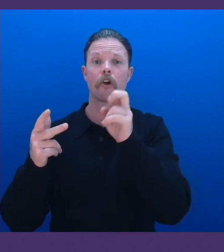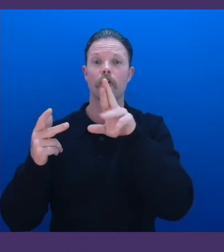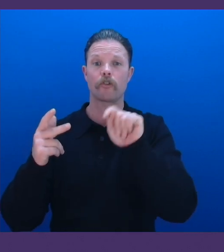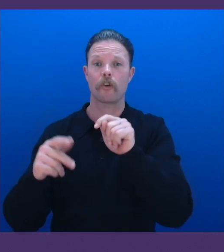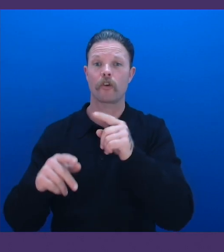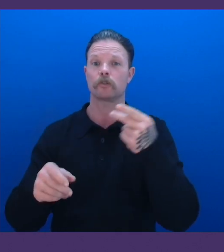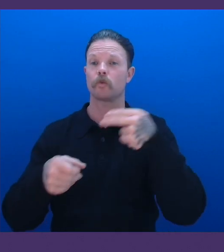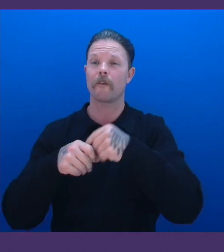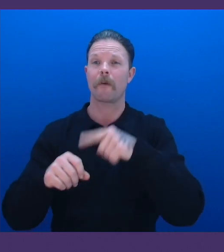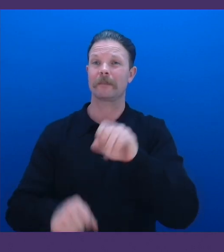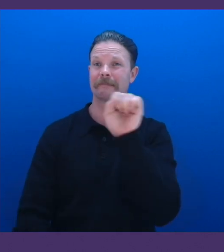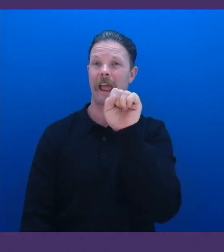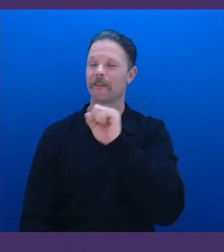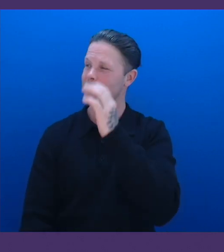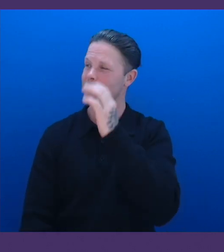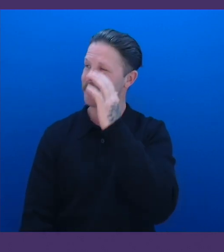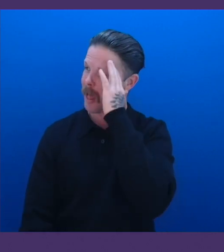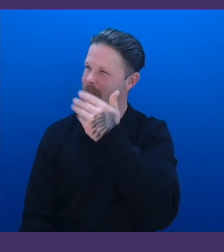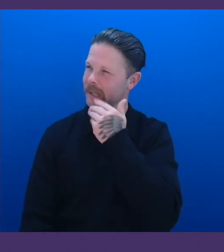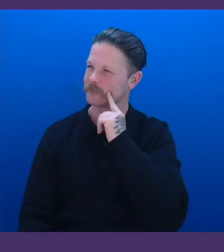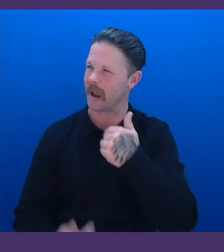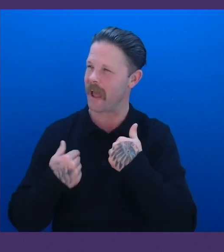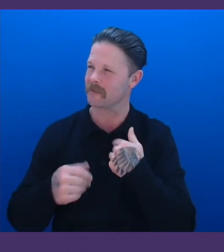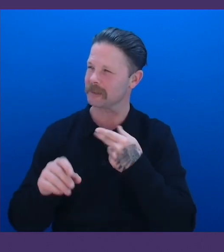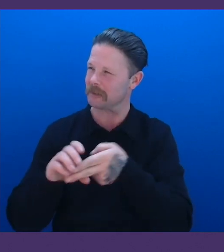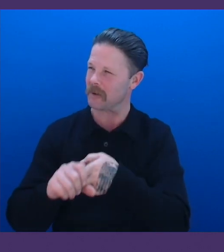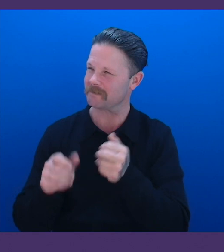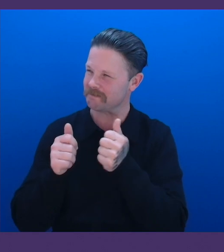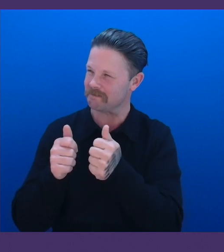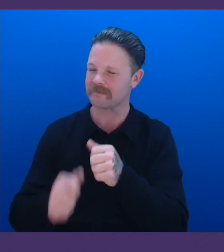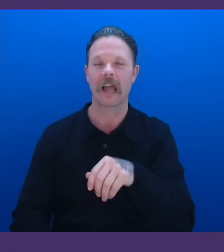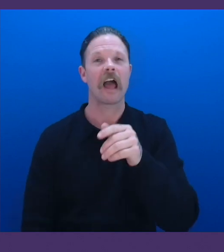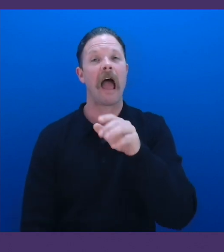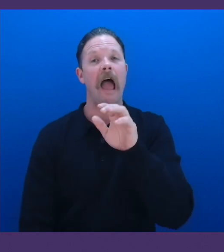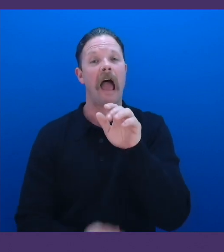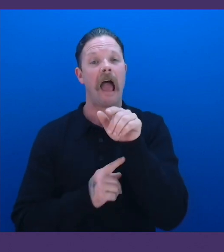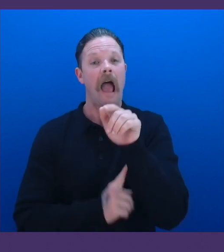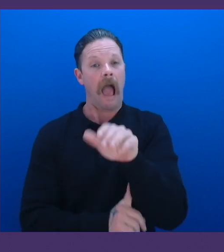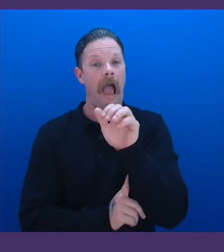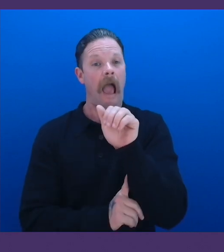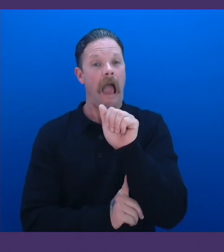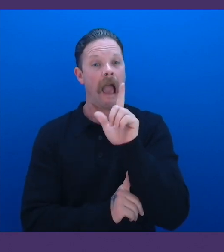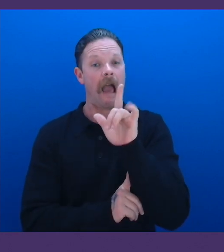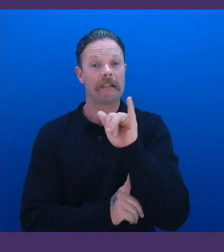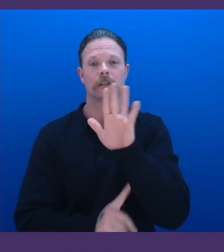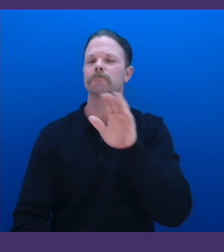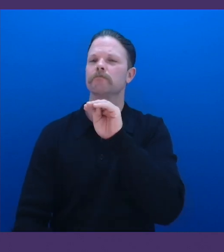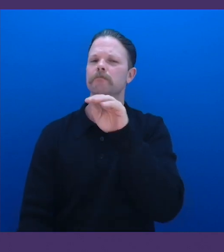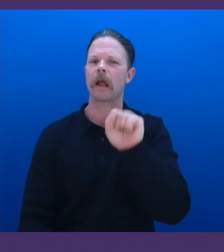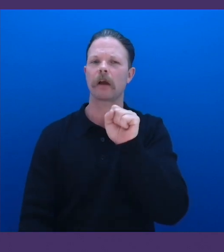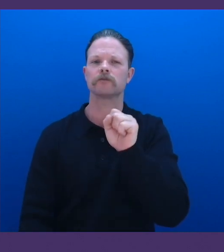Alli Hirt: Hey there, Jamie. Thanks for having me. Jamie Dean: Alli is Microsoft's Director of Accessibility Compliance.